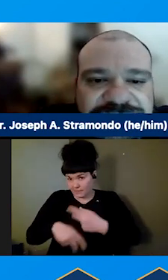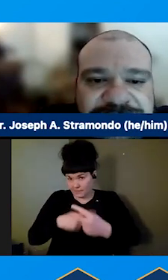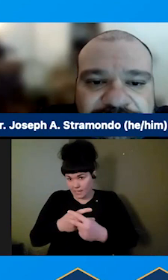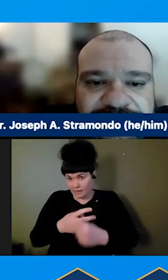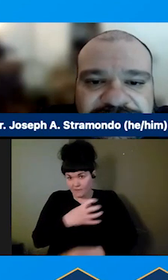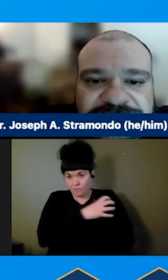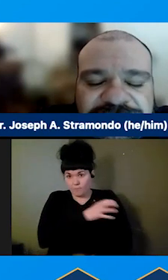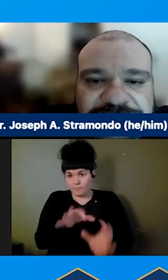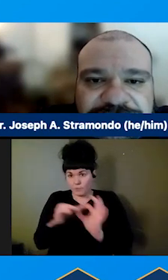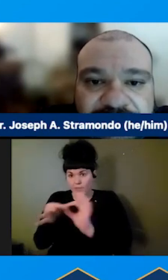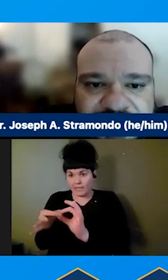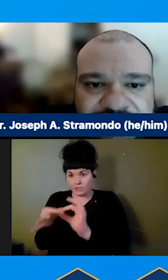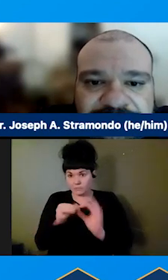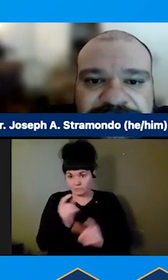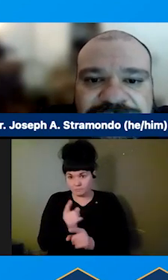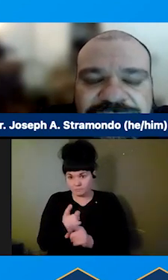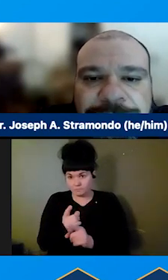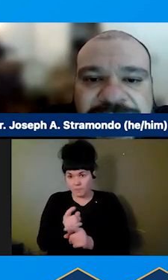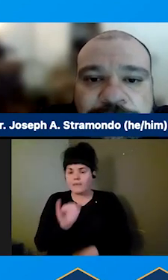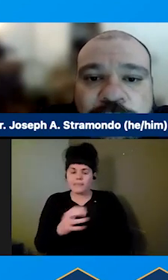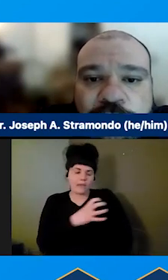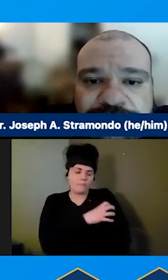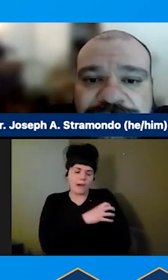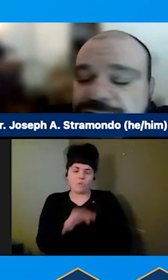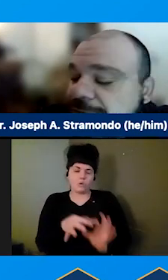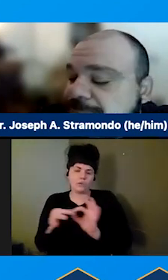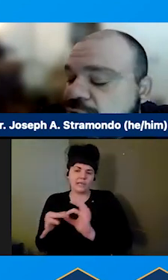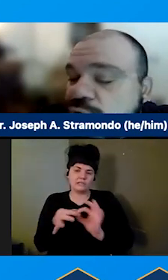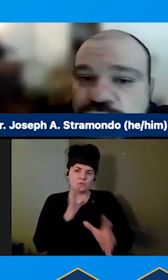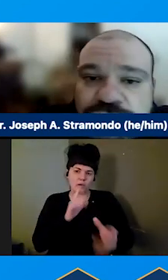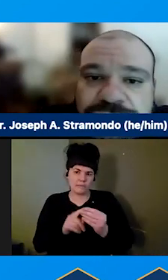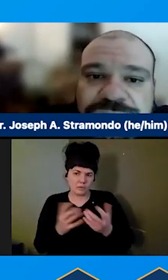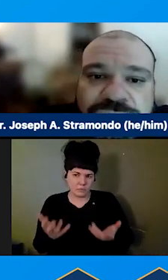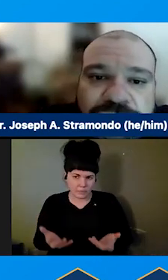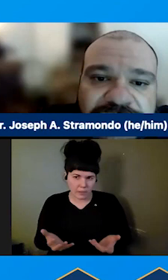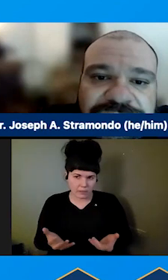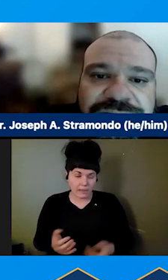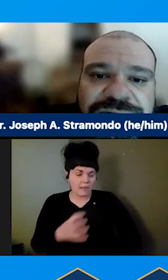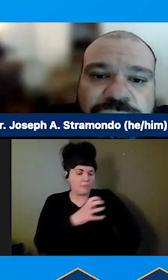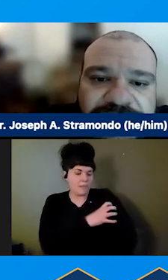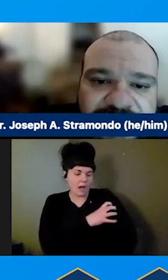This power relation that I'm talking about, power over who,